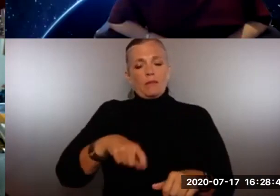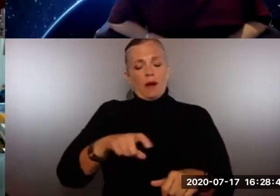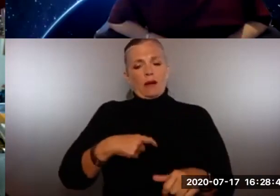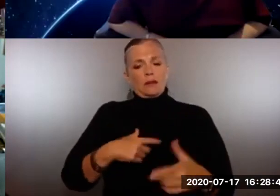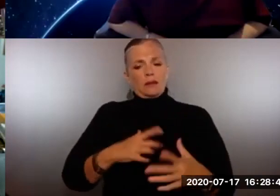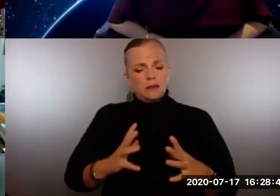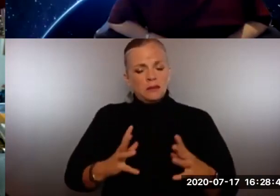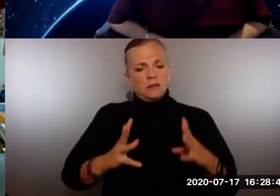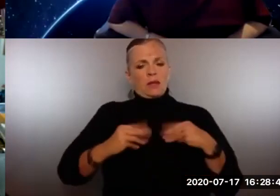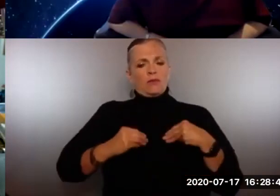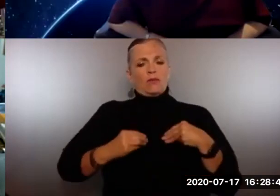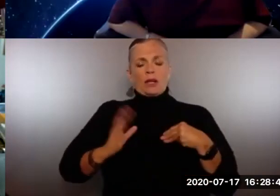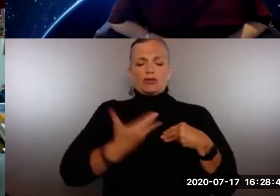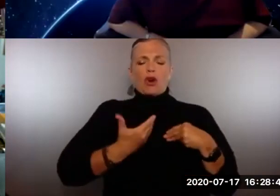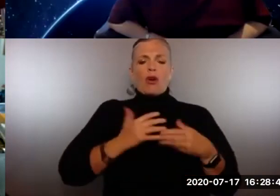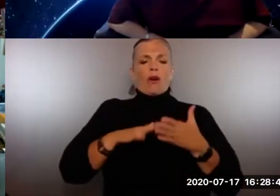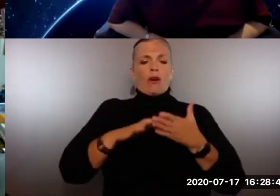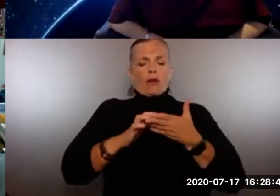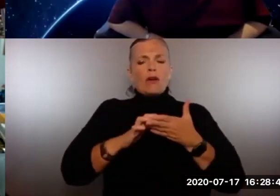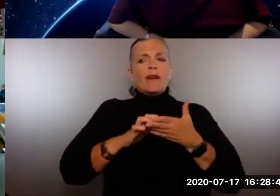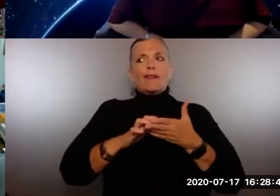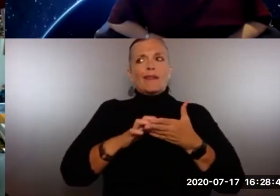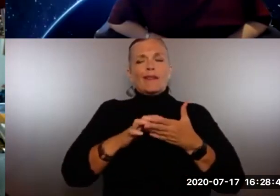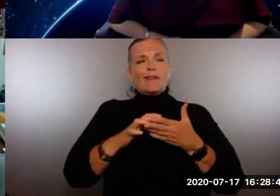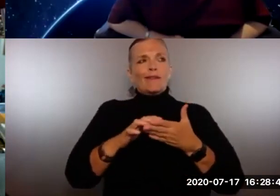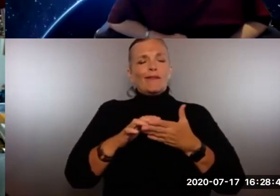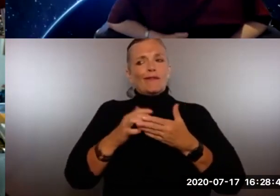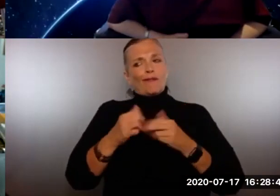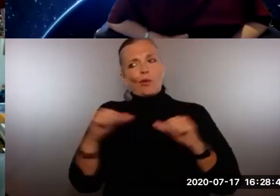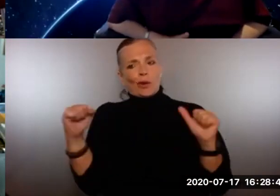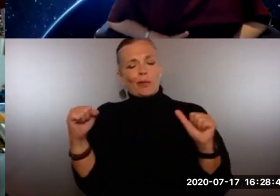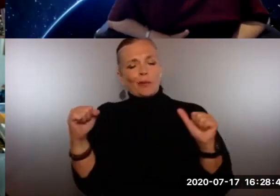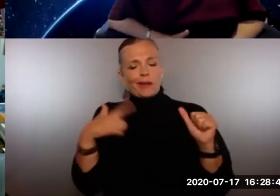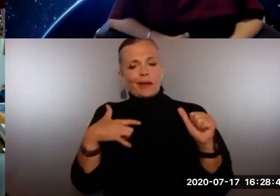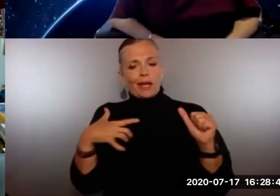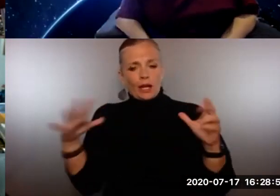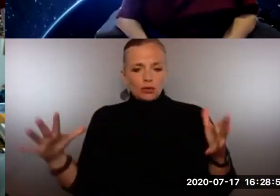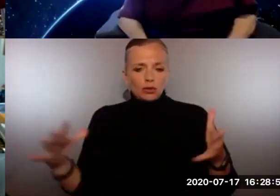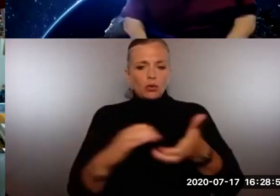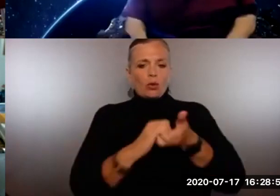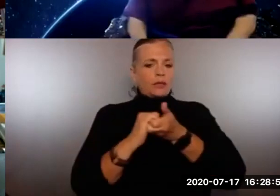and join together to move beyond it. Yes.